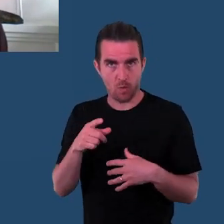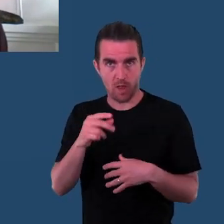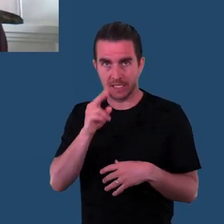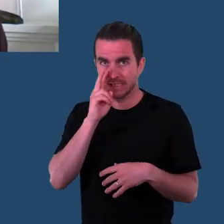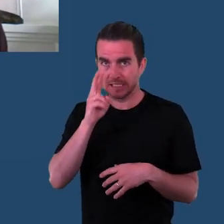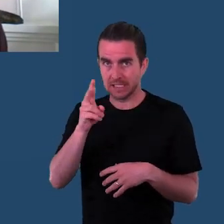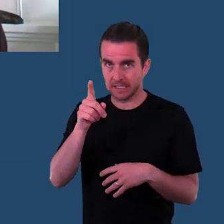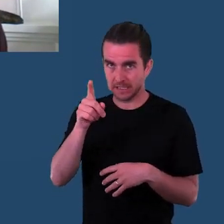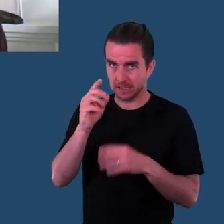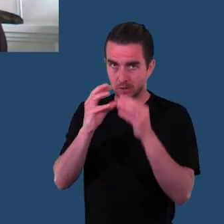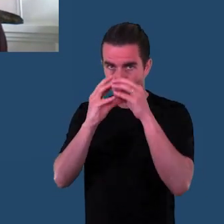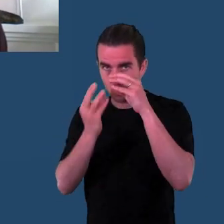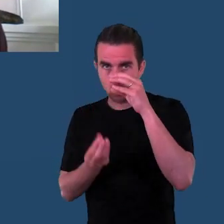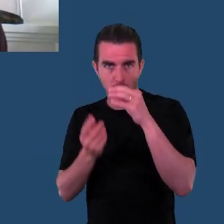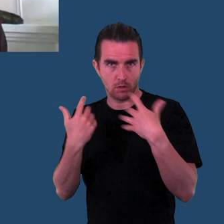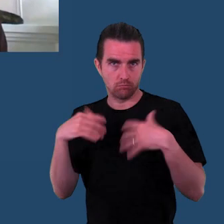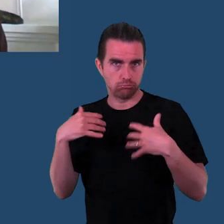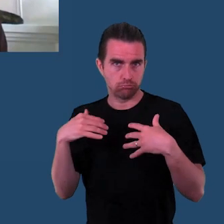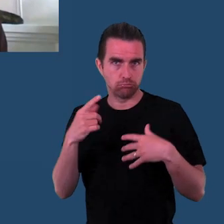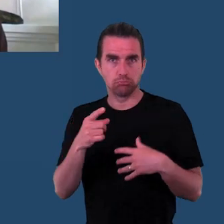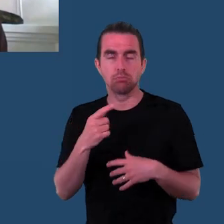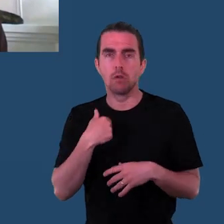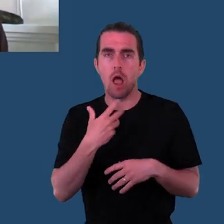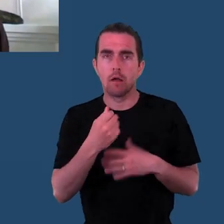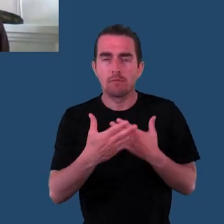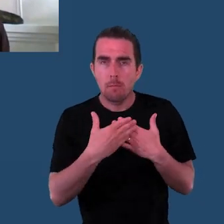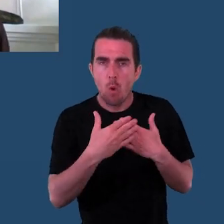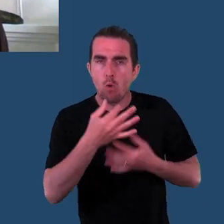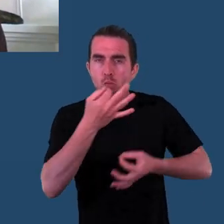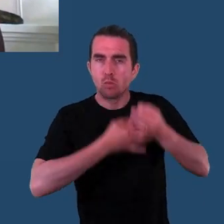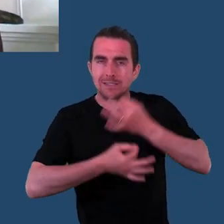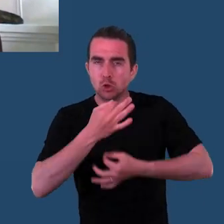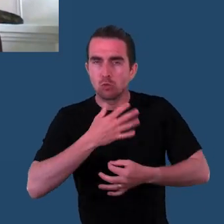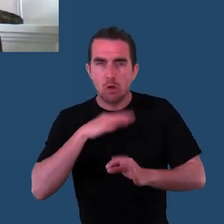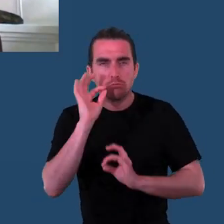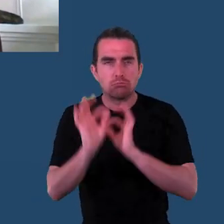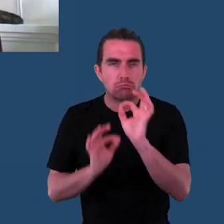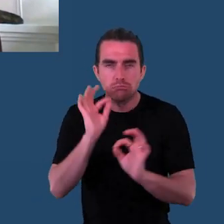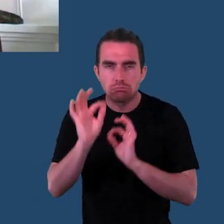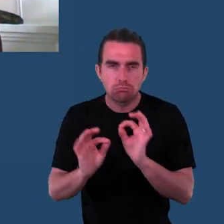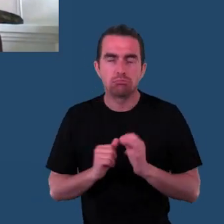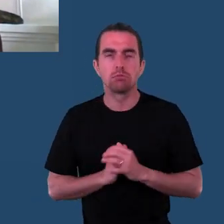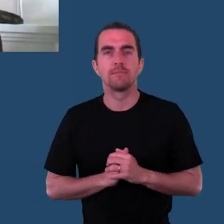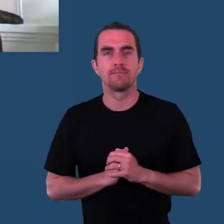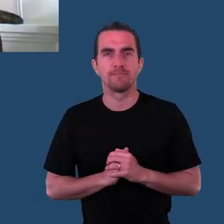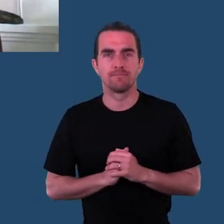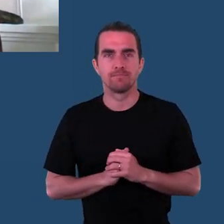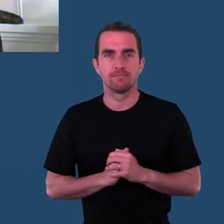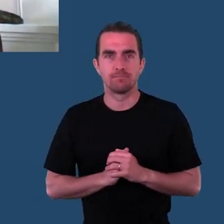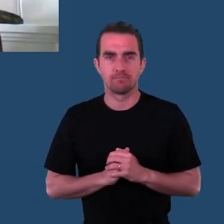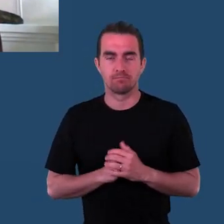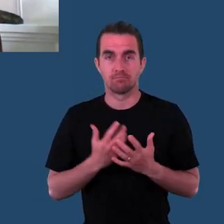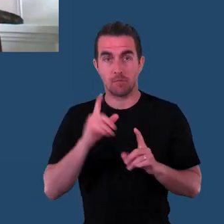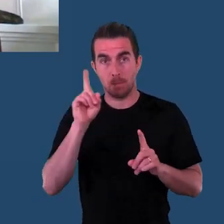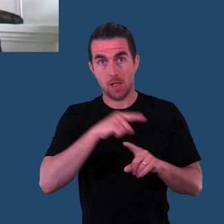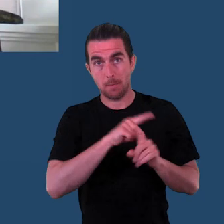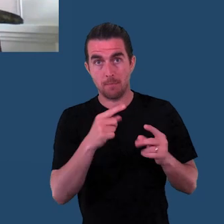You can see the conical- - Amazing. Now, we've had a couple more questions come in from our viewers.